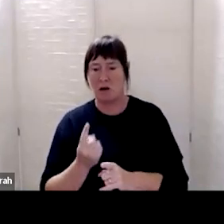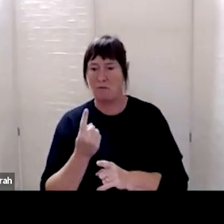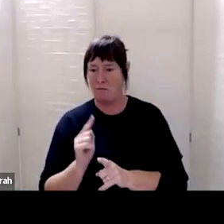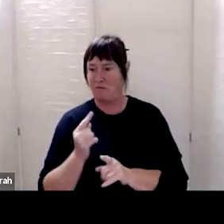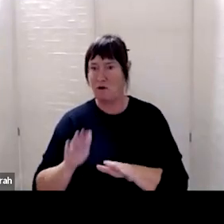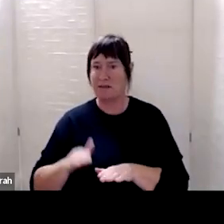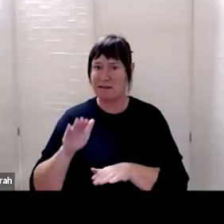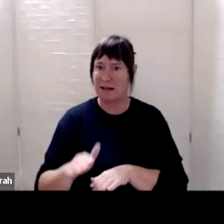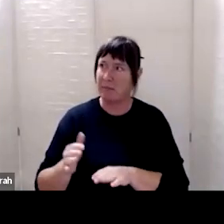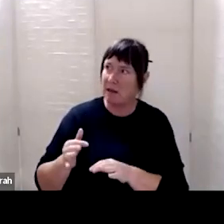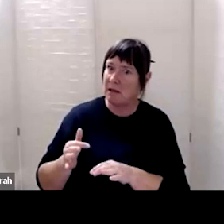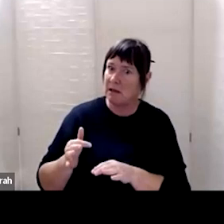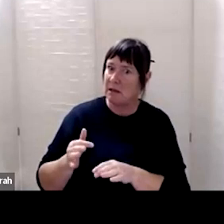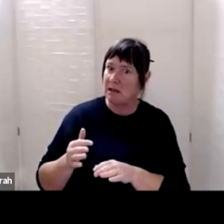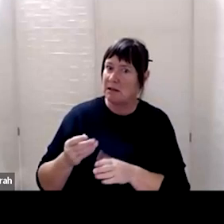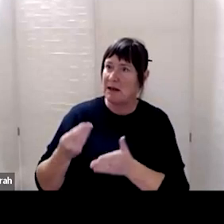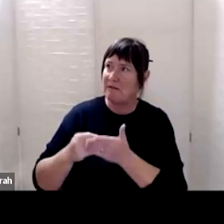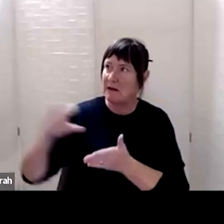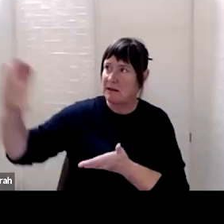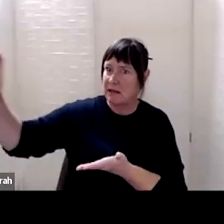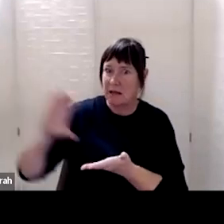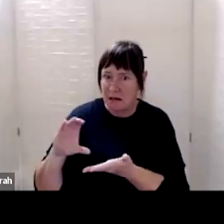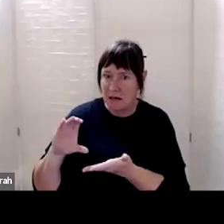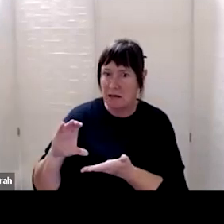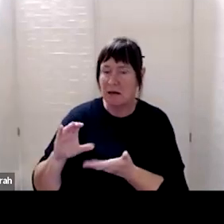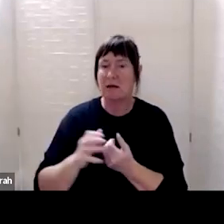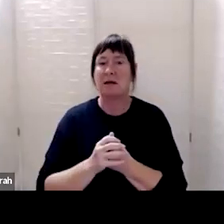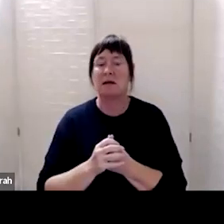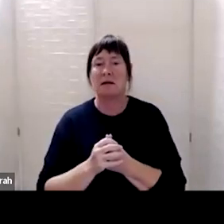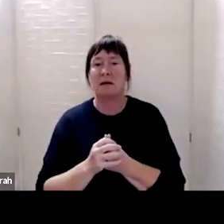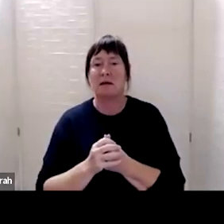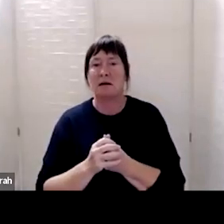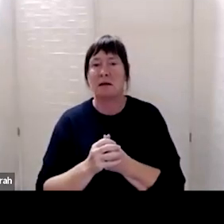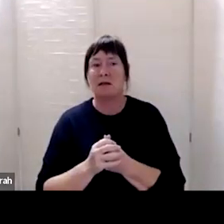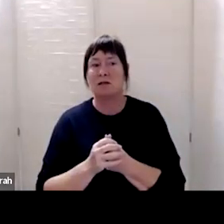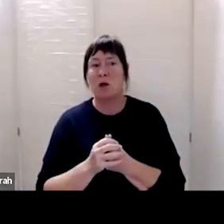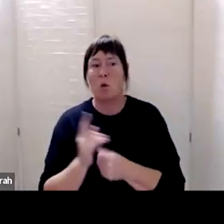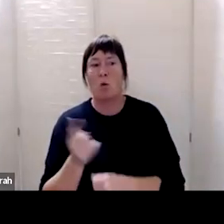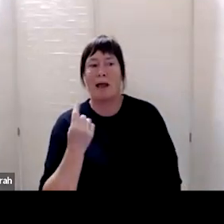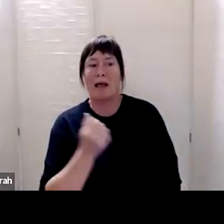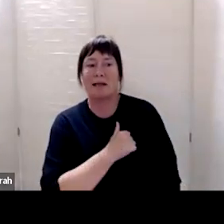funding the transformed system. So we expect through that